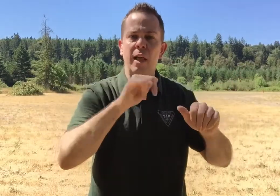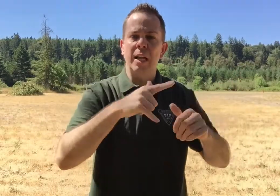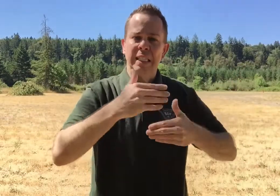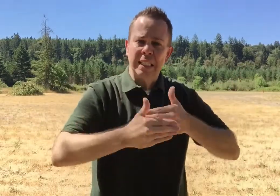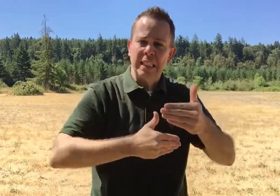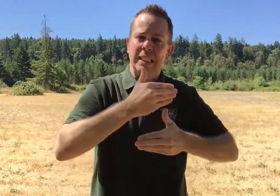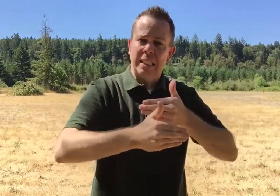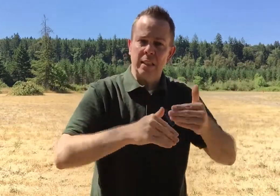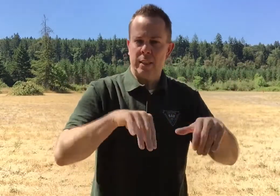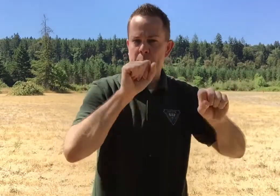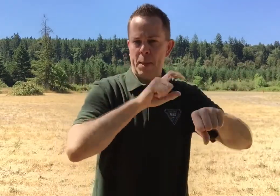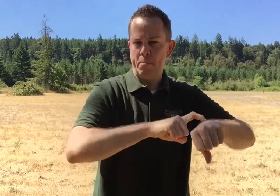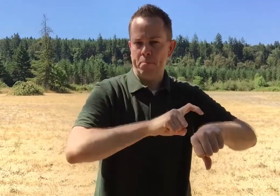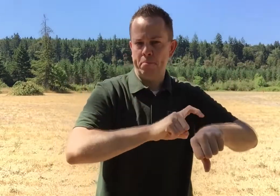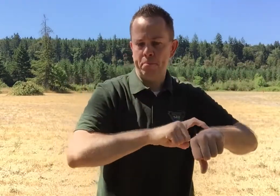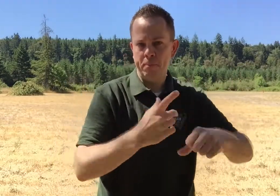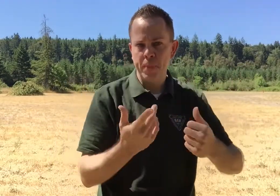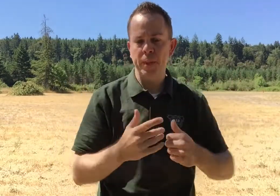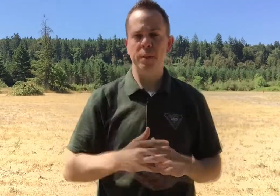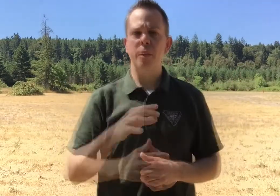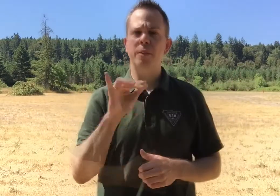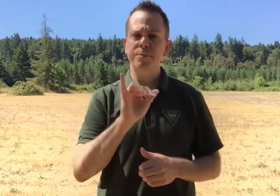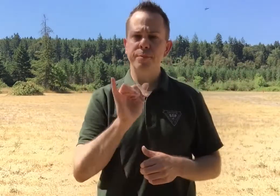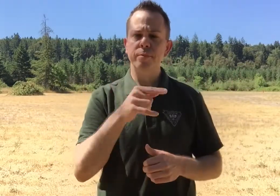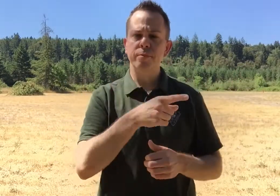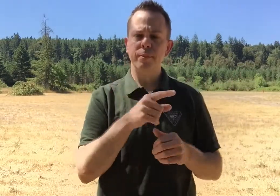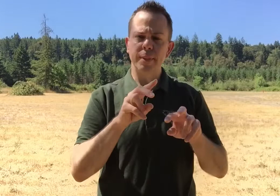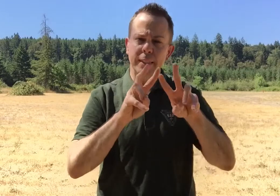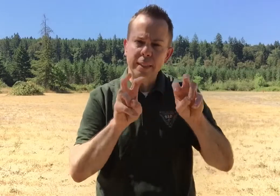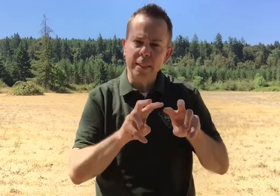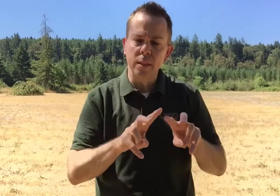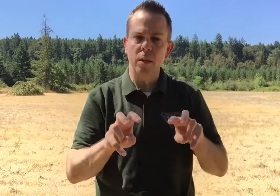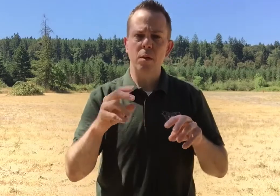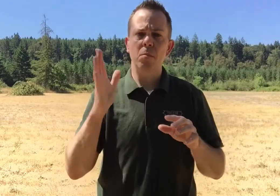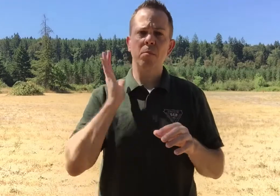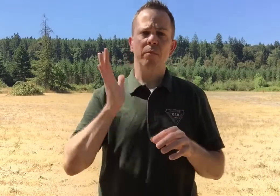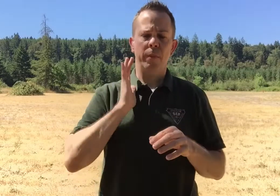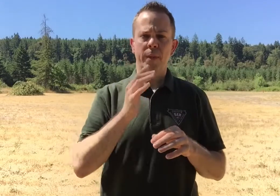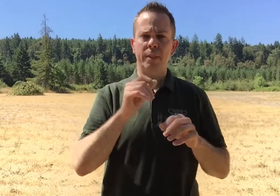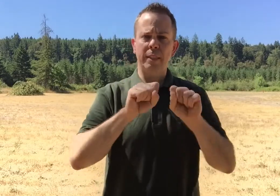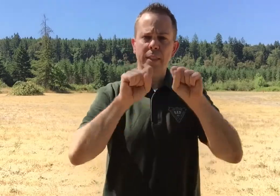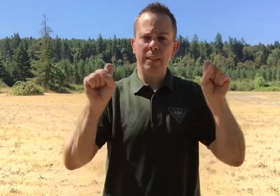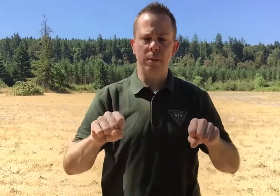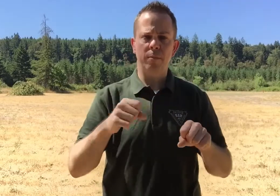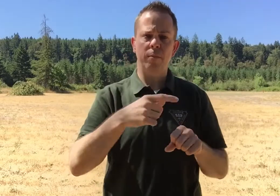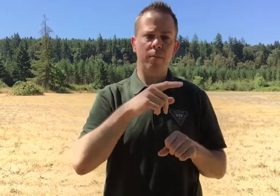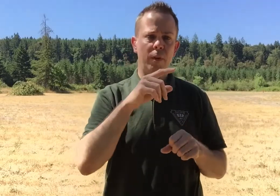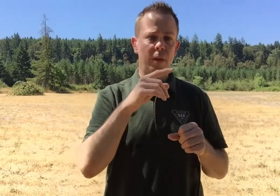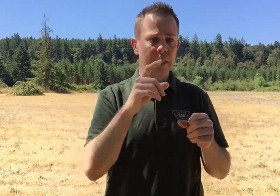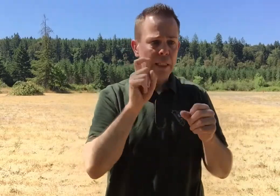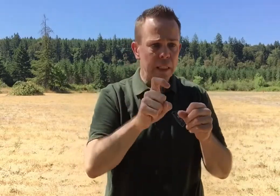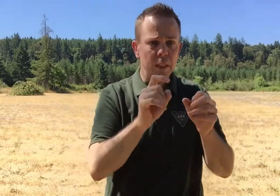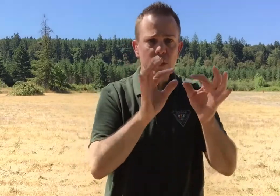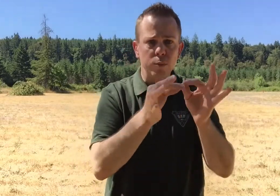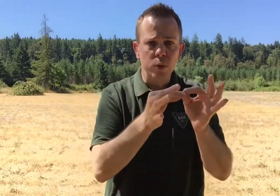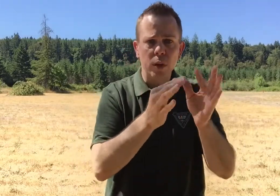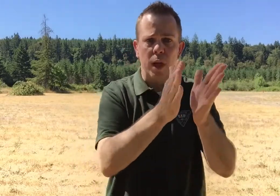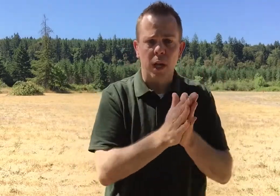This transformation will take time. Another action being taken is to look at the system in place for how an interpreter request is handled.